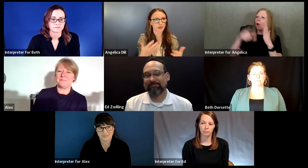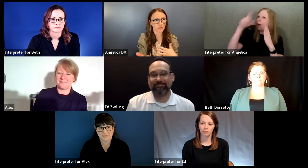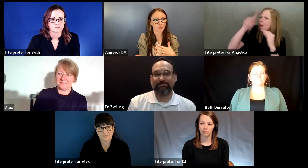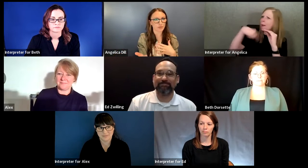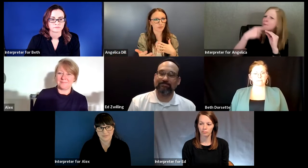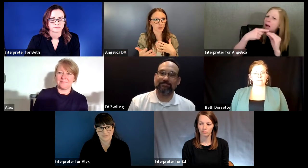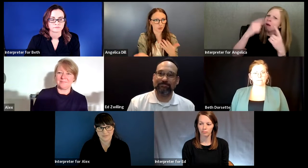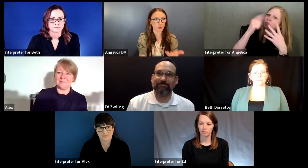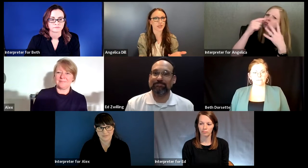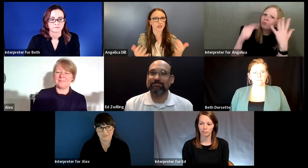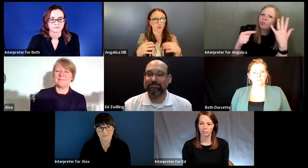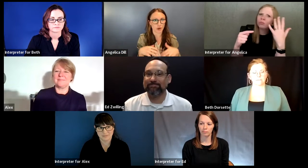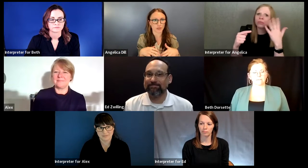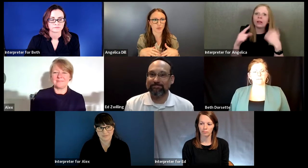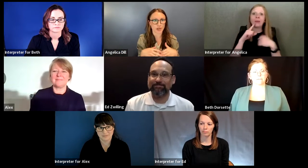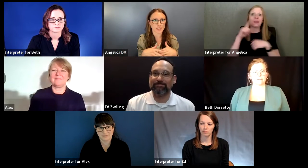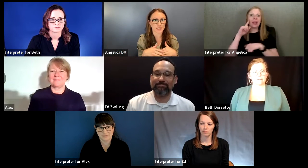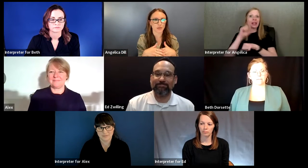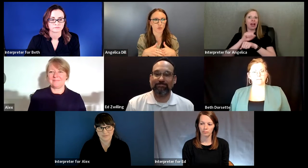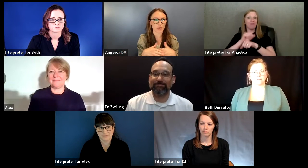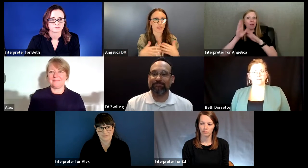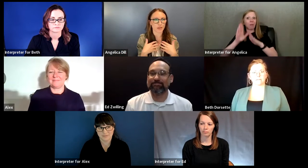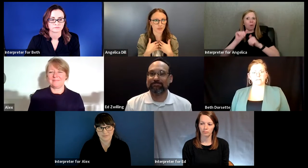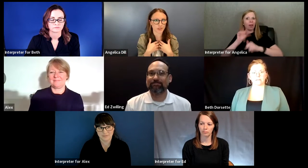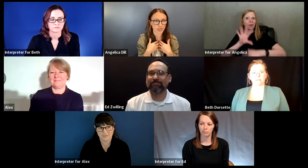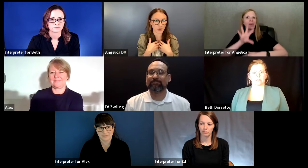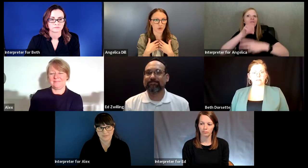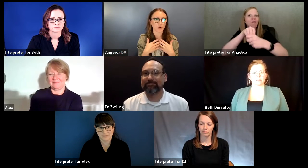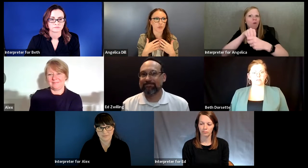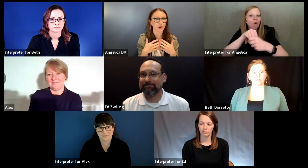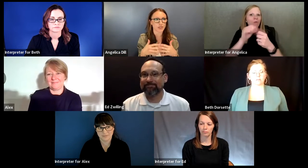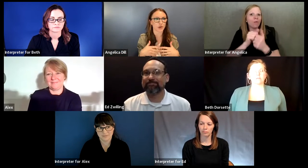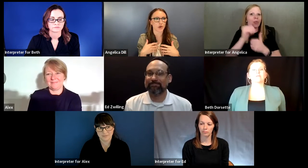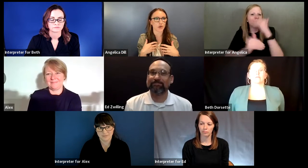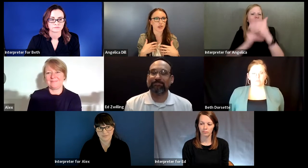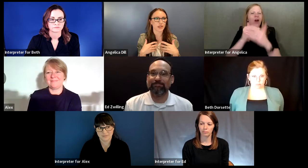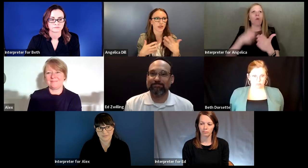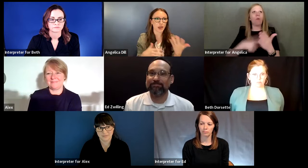And the Deaf employee is involved in the process of what they feel is equitable but also the